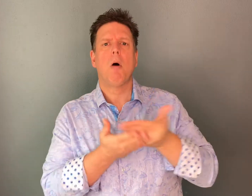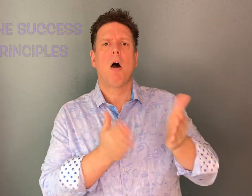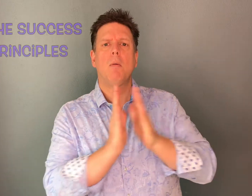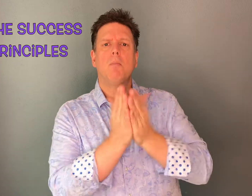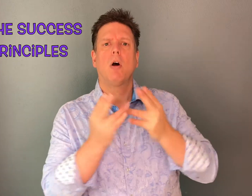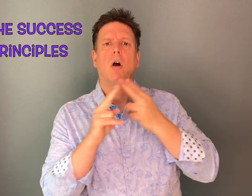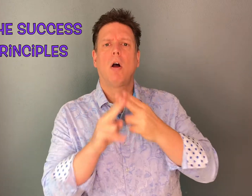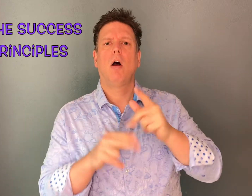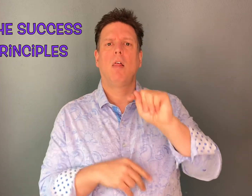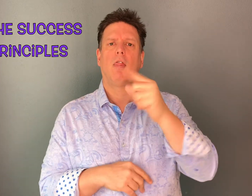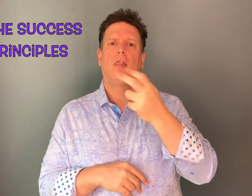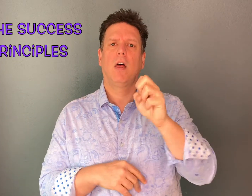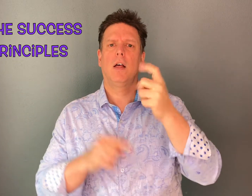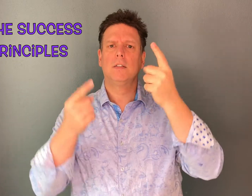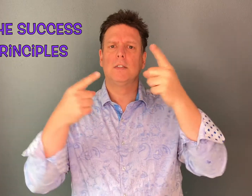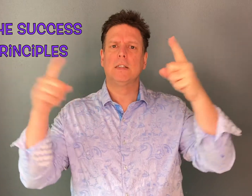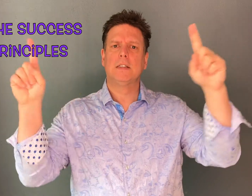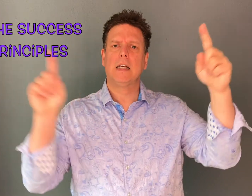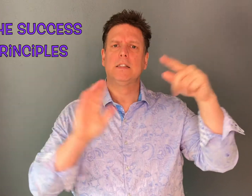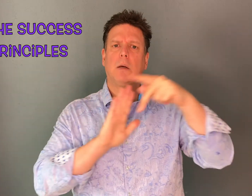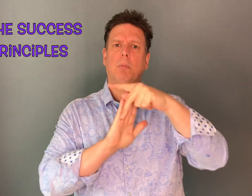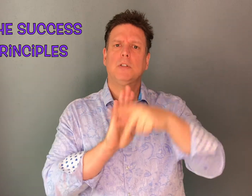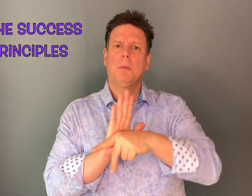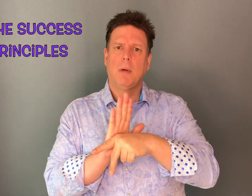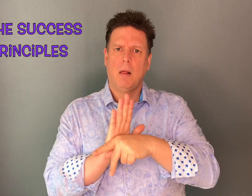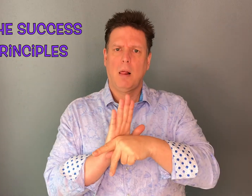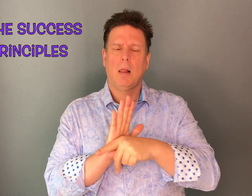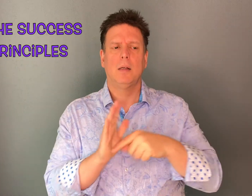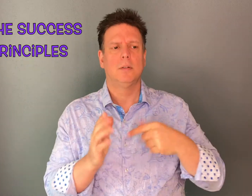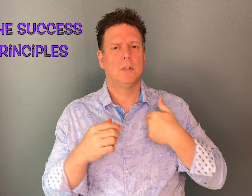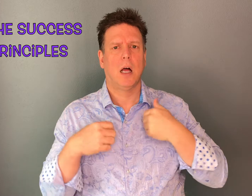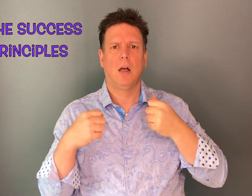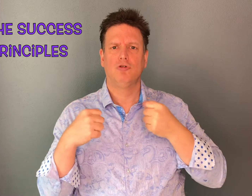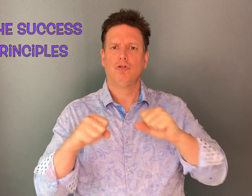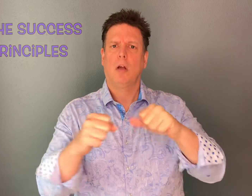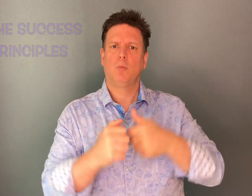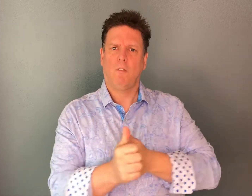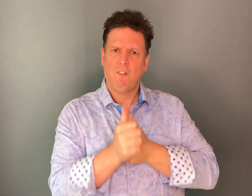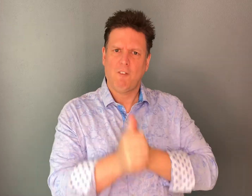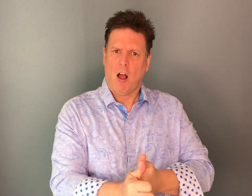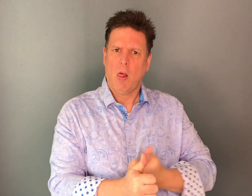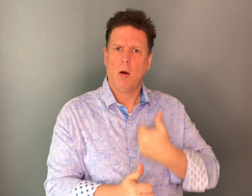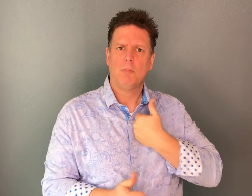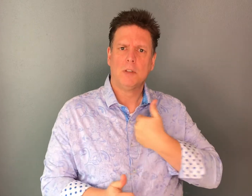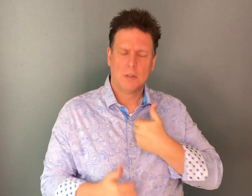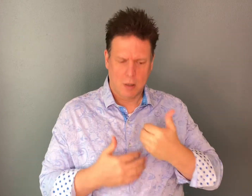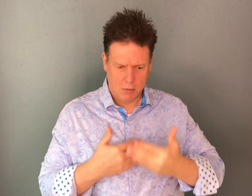some friends and I bought a book called The Success Principles and I tried to